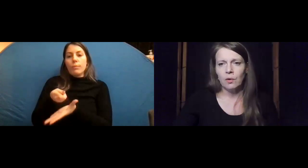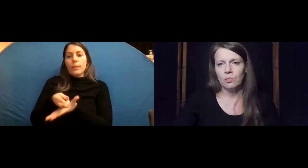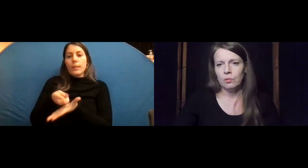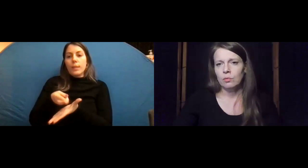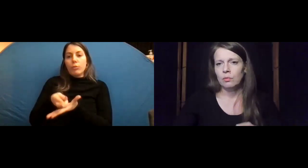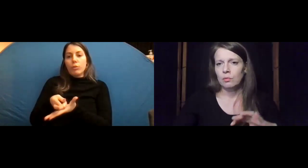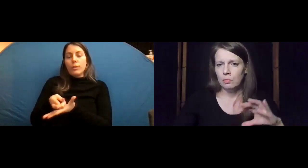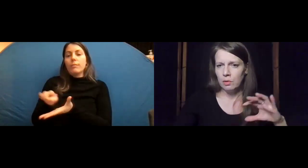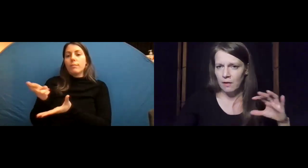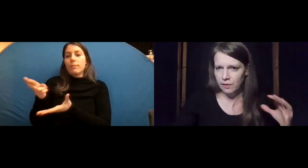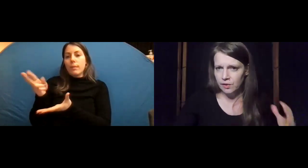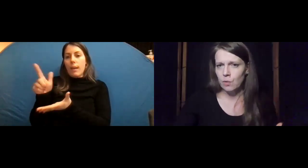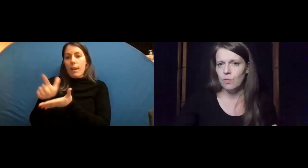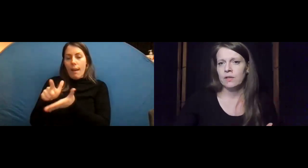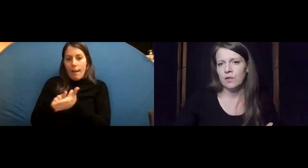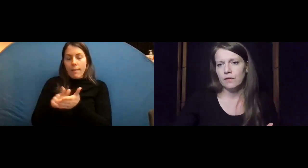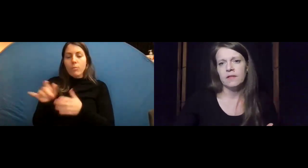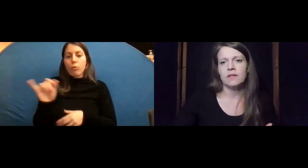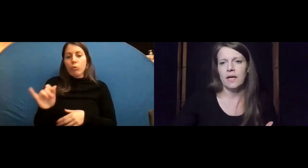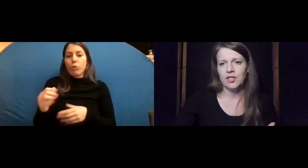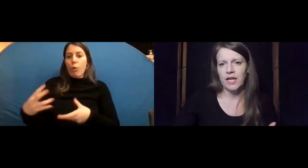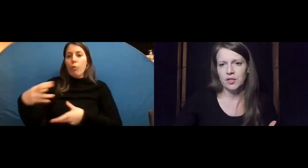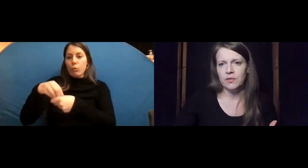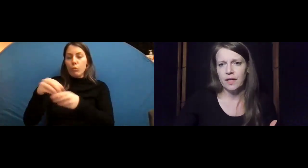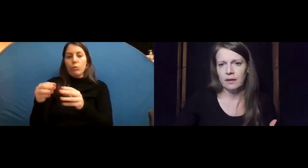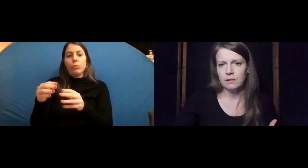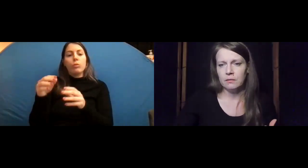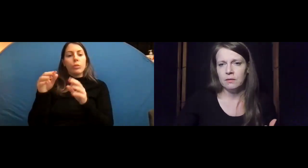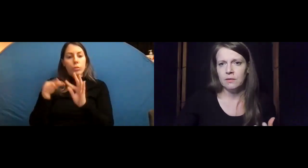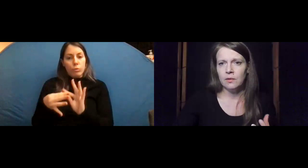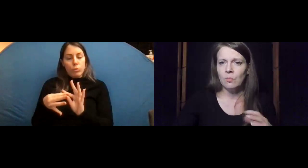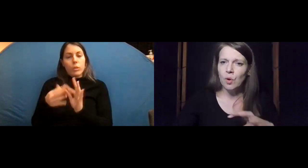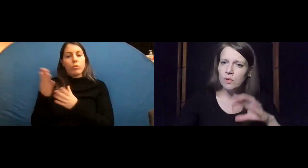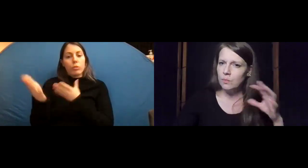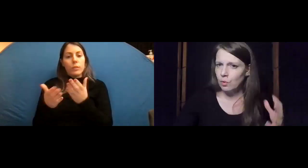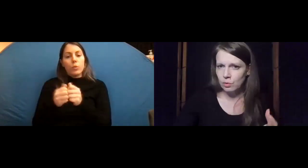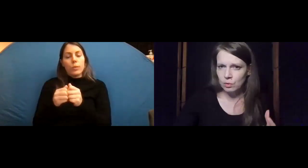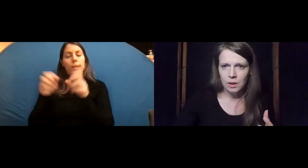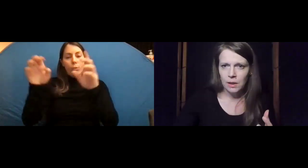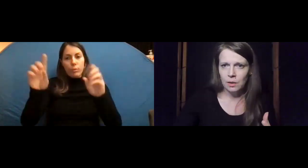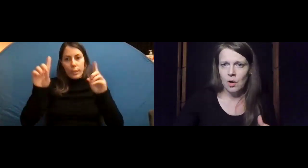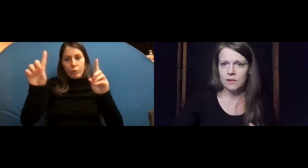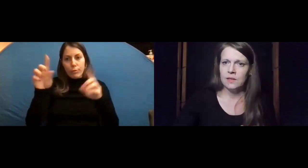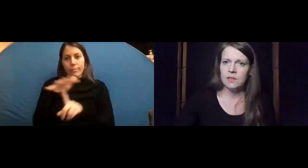and section 504 are the Rehabilitation Act also cover interpreting services in